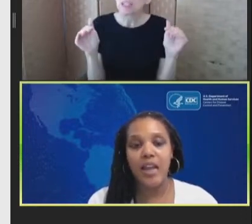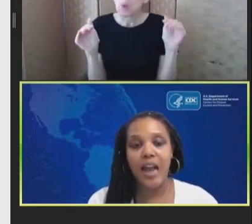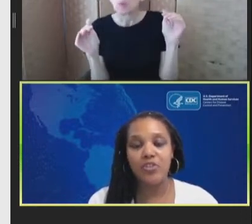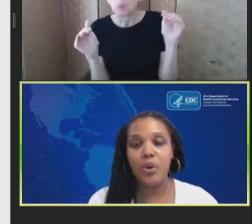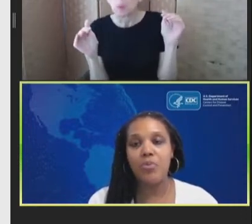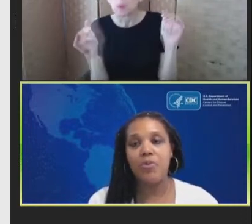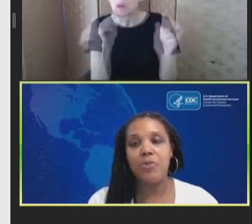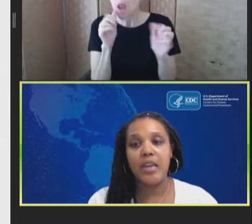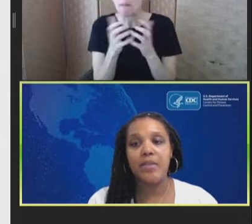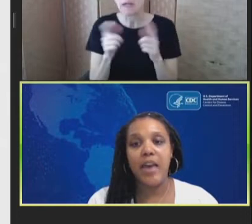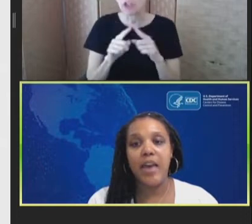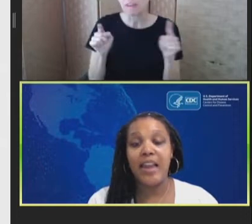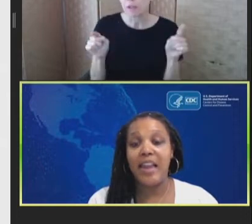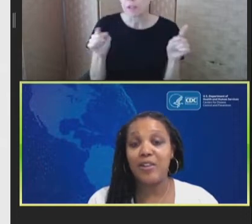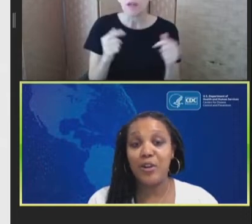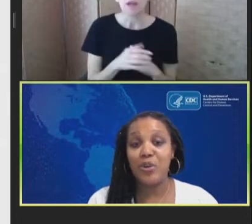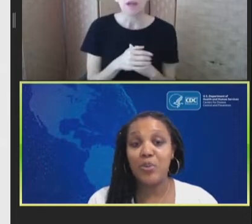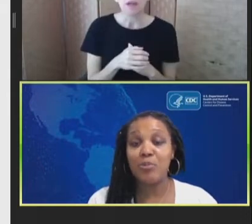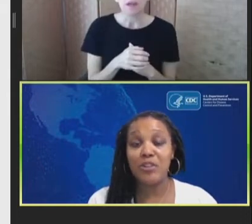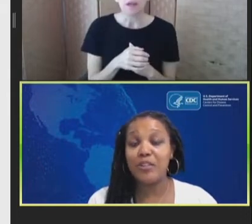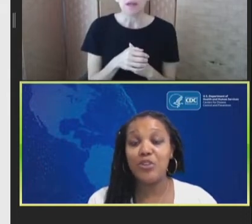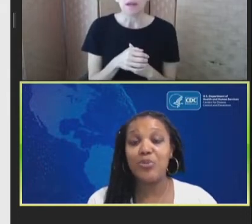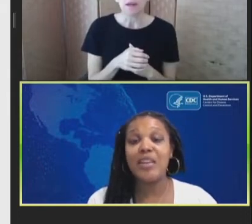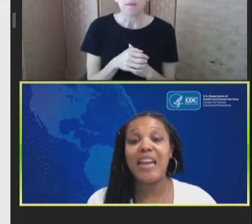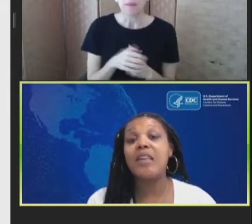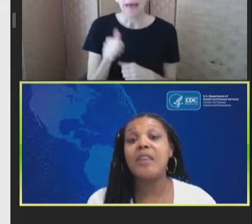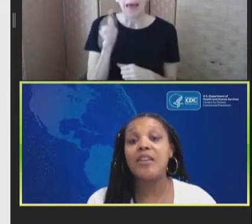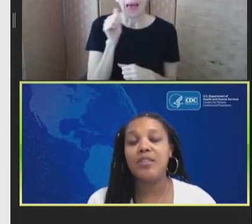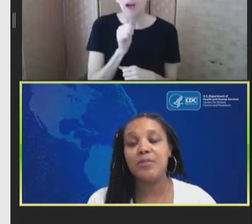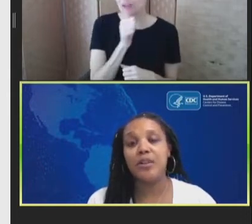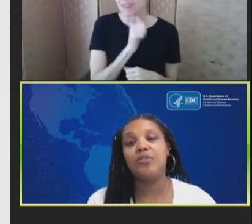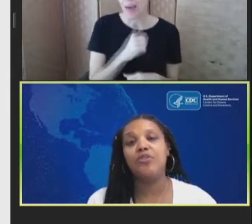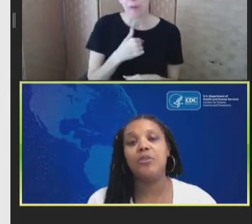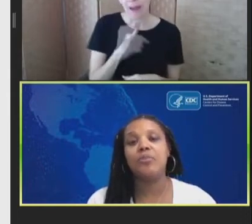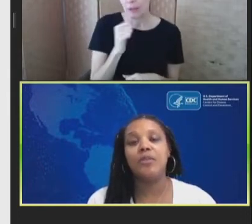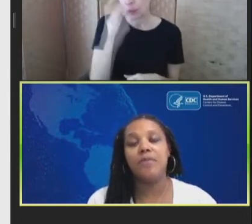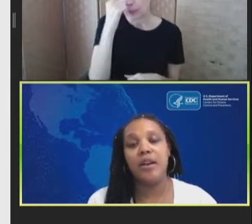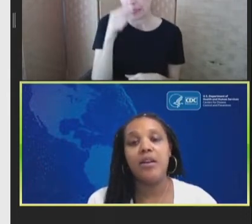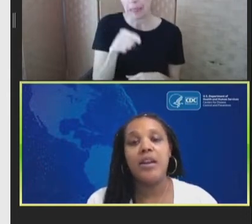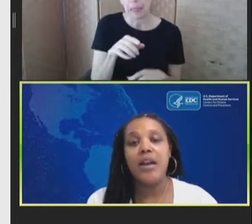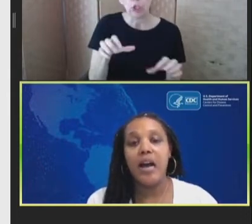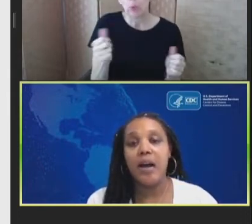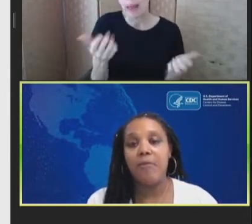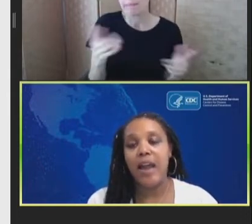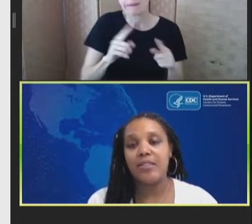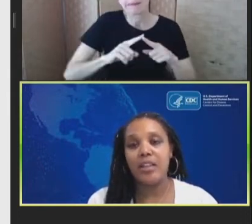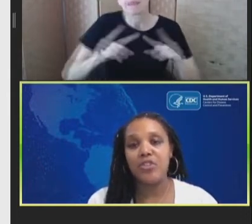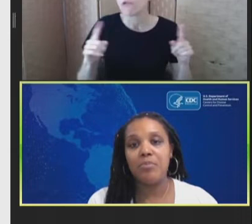I don't think that Arizona was particularly doing anything different in terms of their vaccination